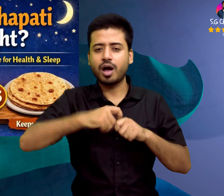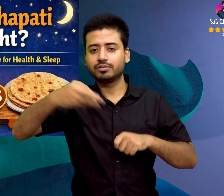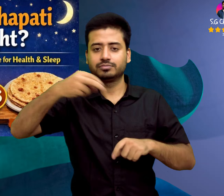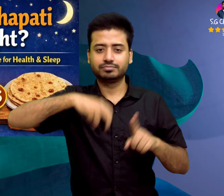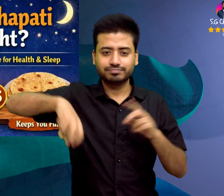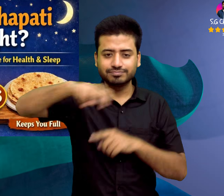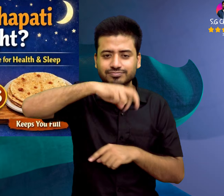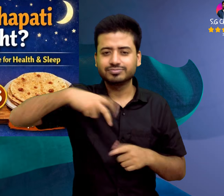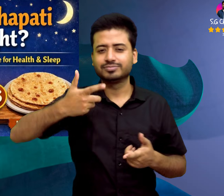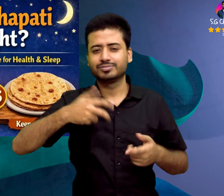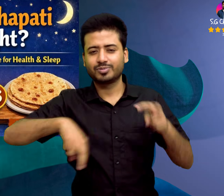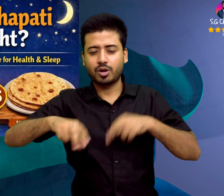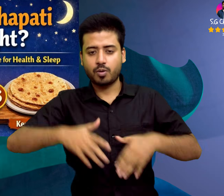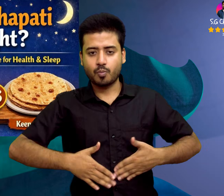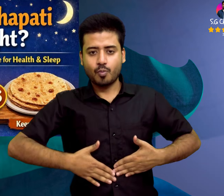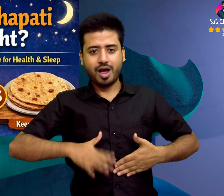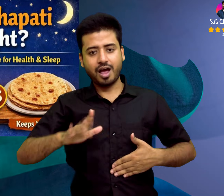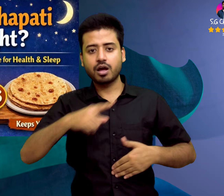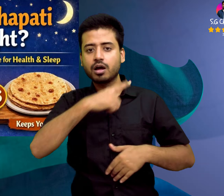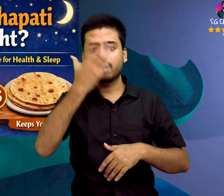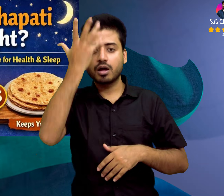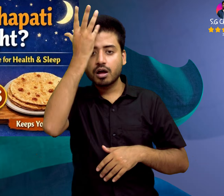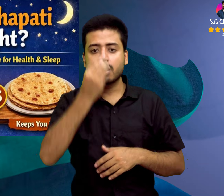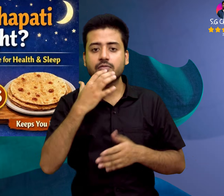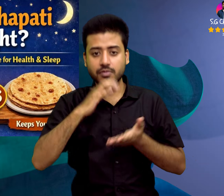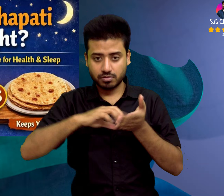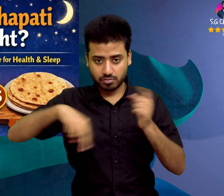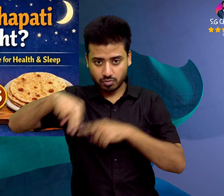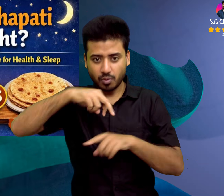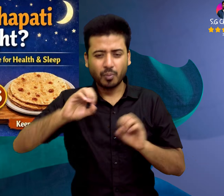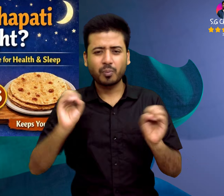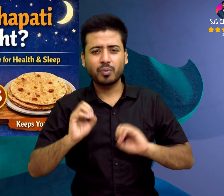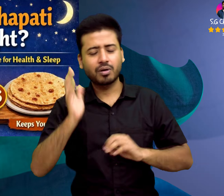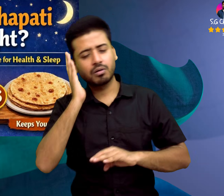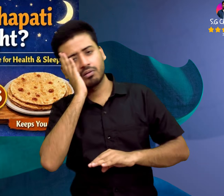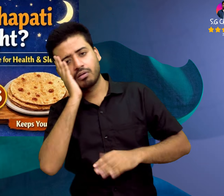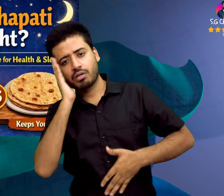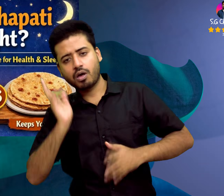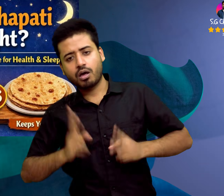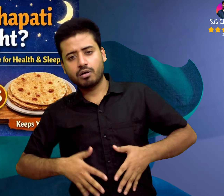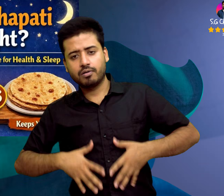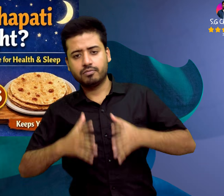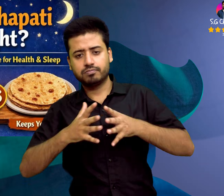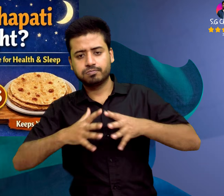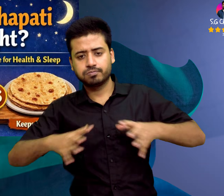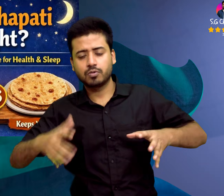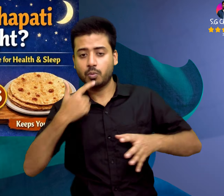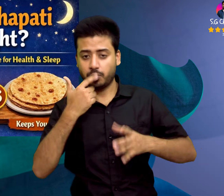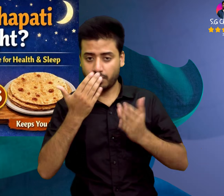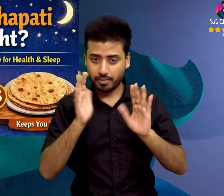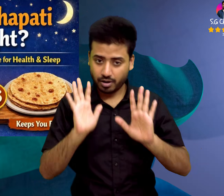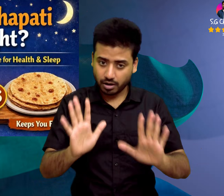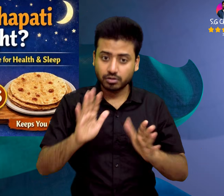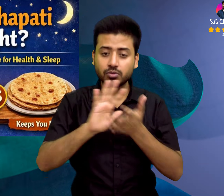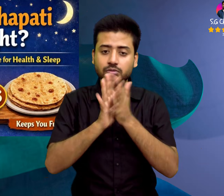fatty acids SCFAs that nourish the colon lining. Flavored yogurts often contain upwards of 20 gram